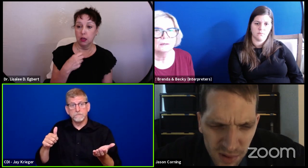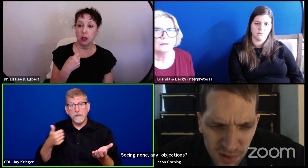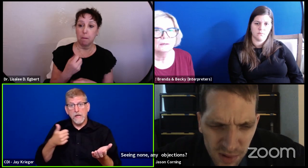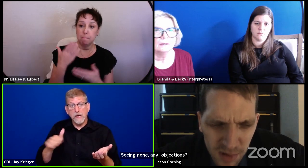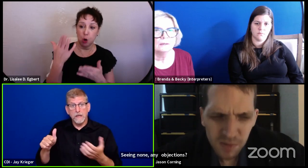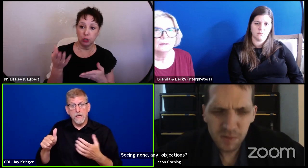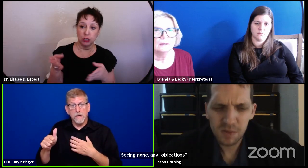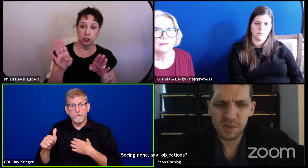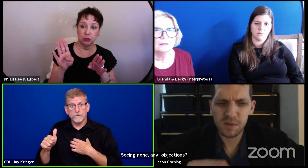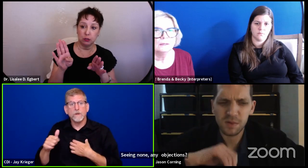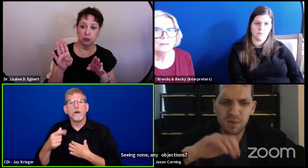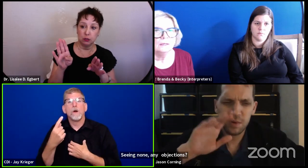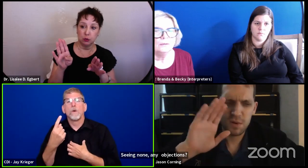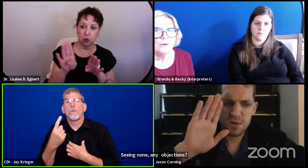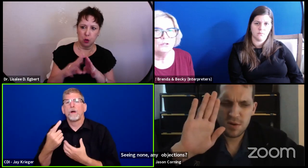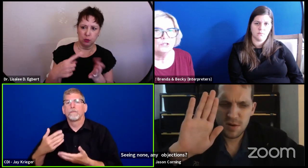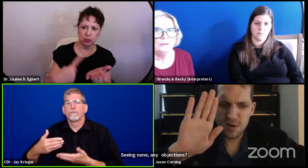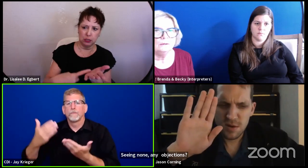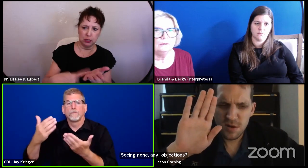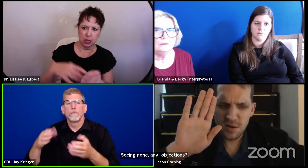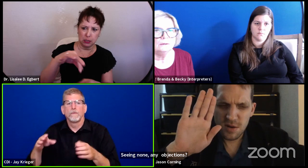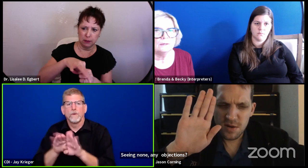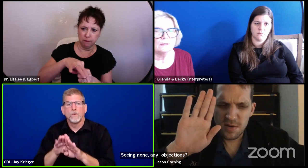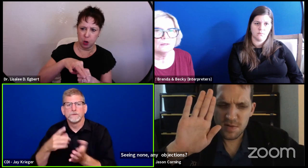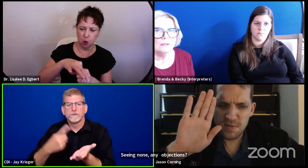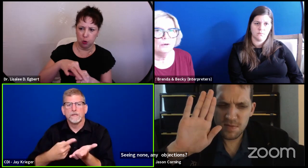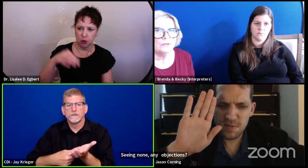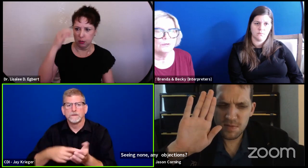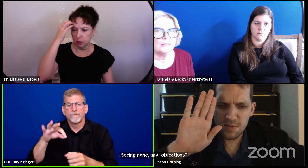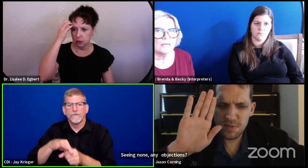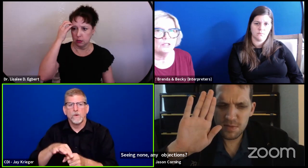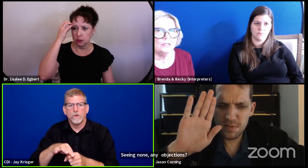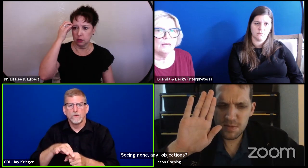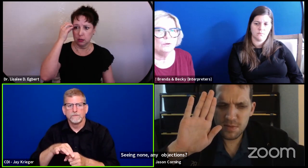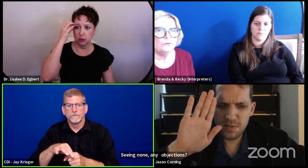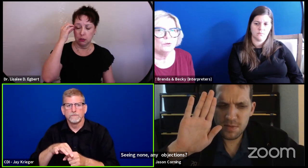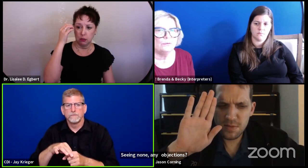Motion is closed for discussion.